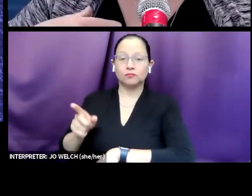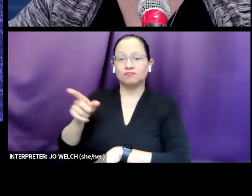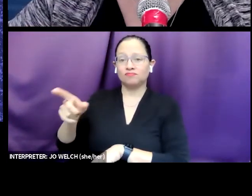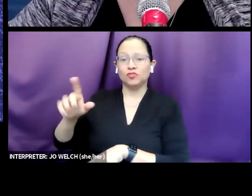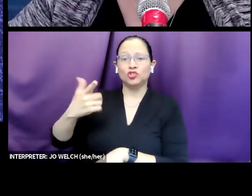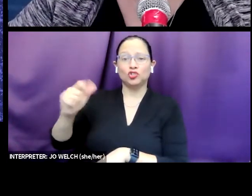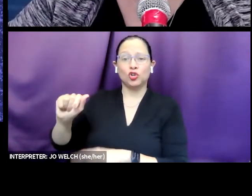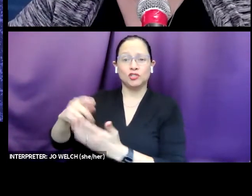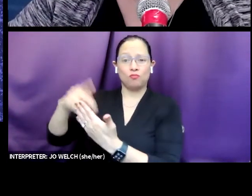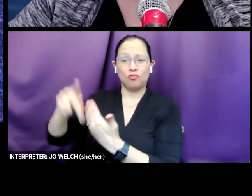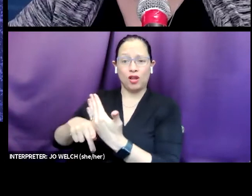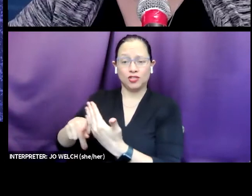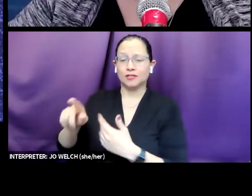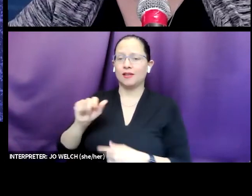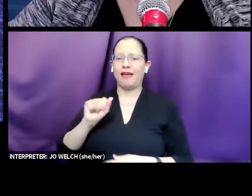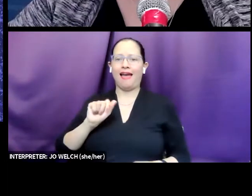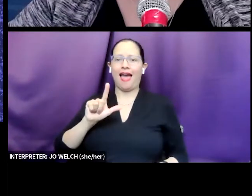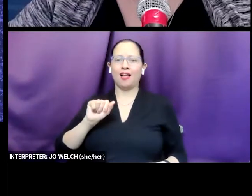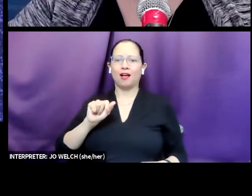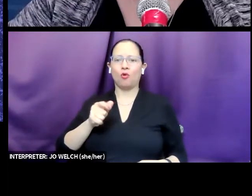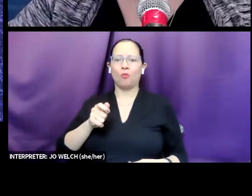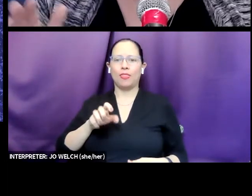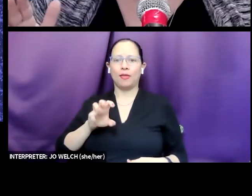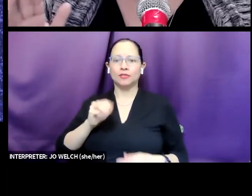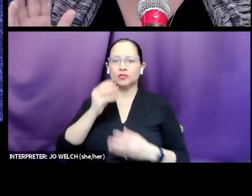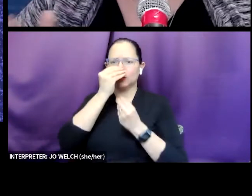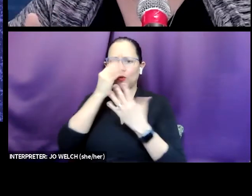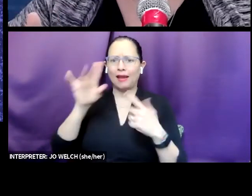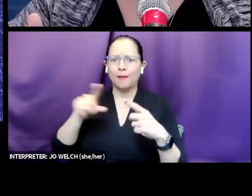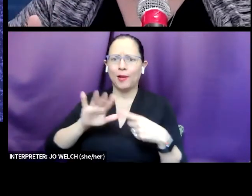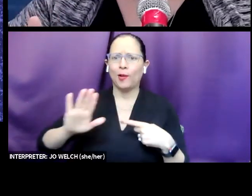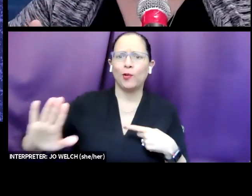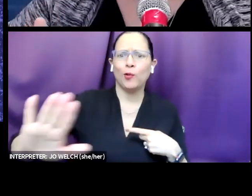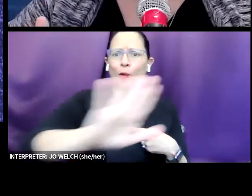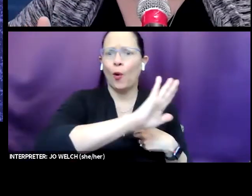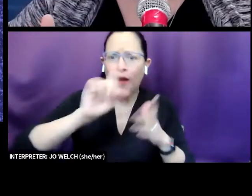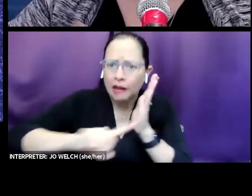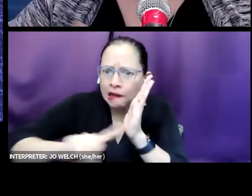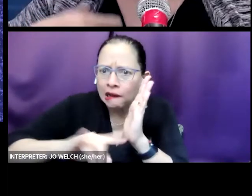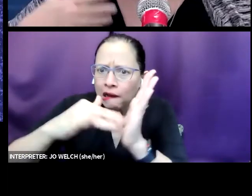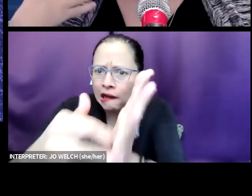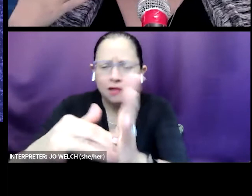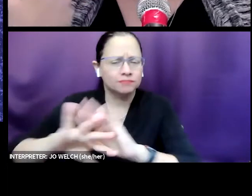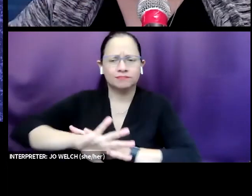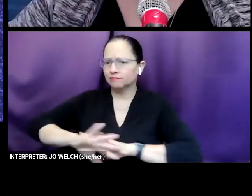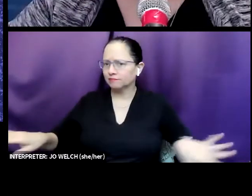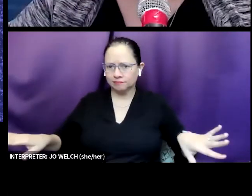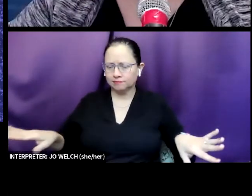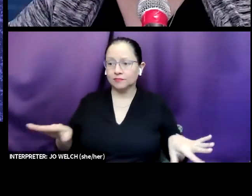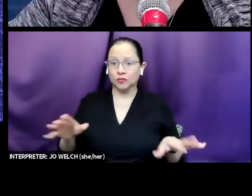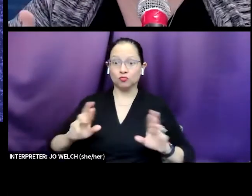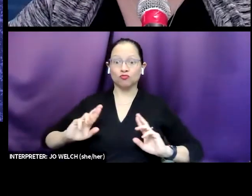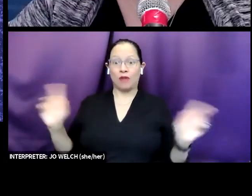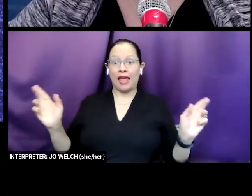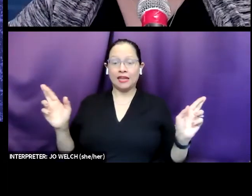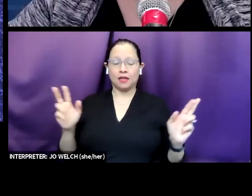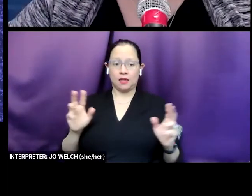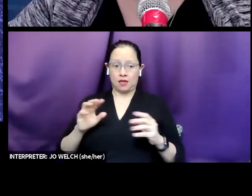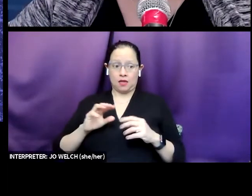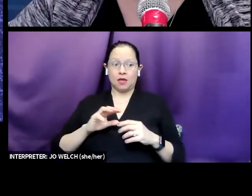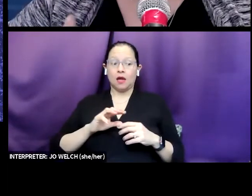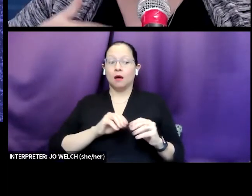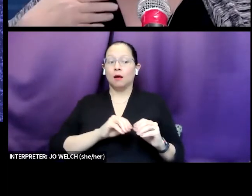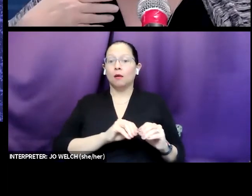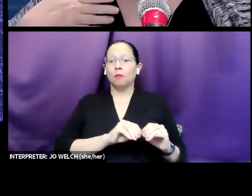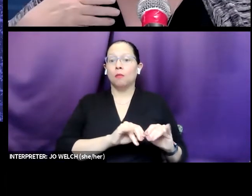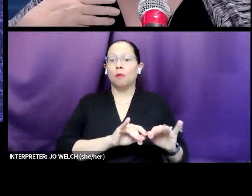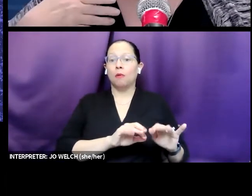Algorithms don't care about your analysis, and that is very true. Okay, so once people start engaging with manipulated contents.